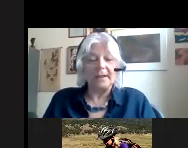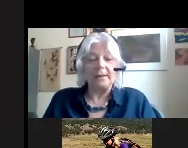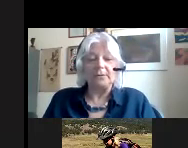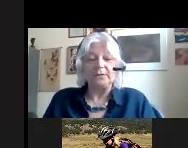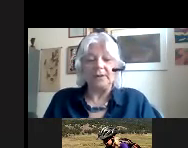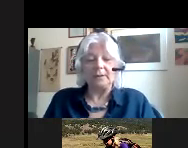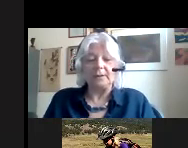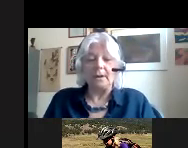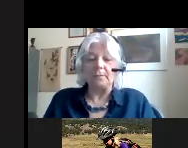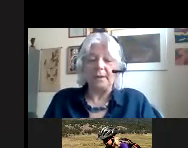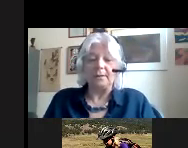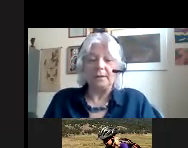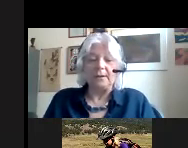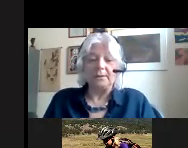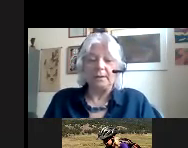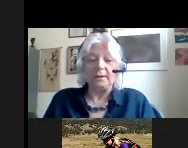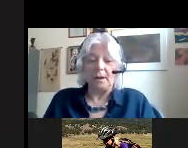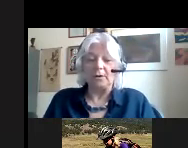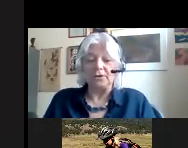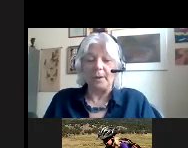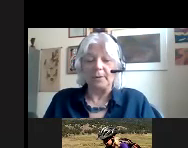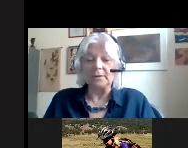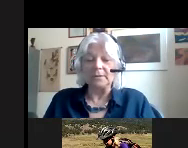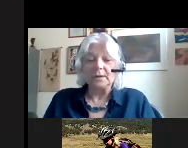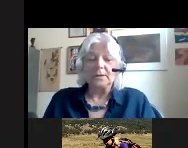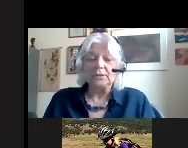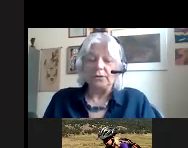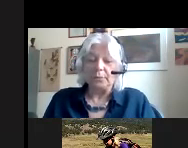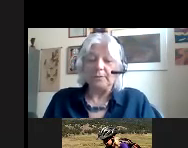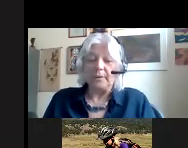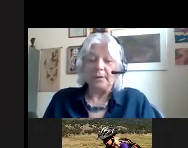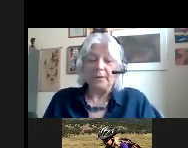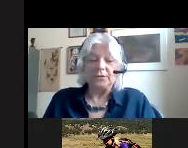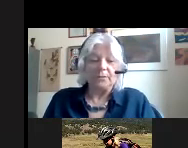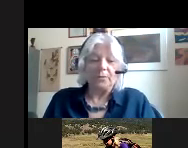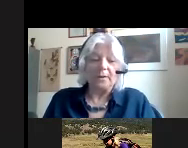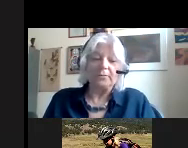losing young men, and in large numbers to the prison population.